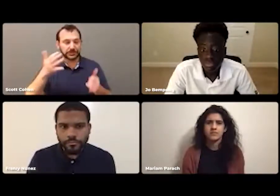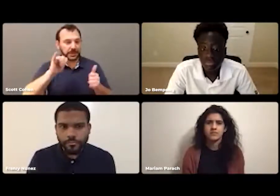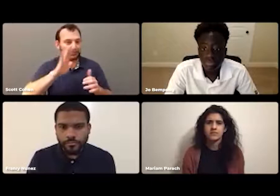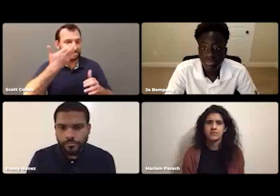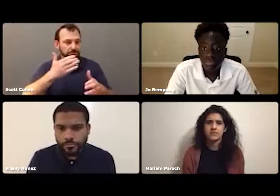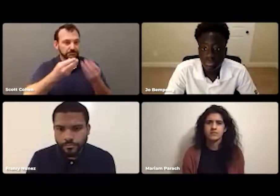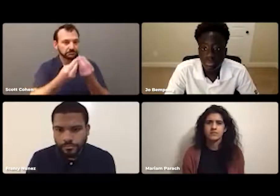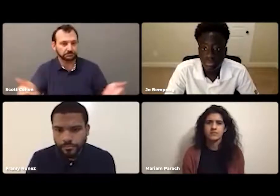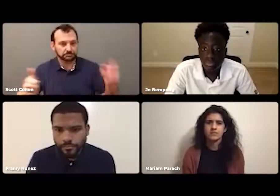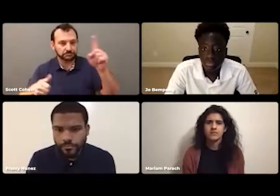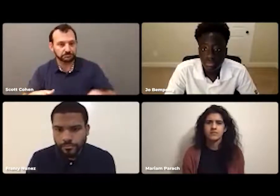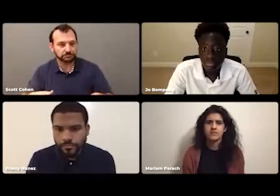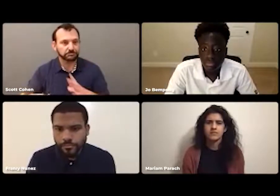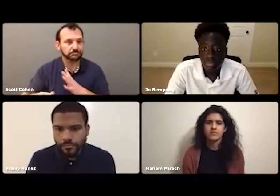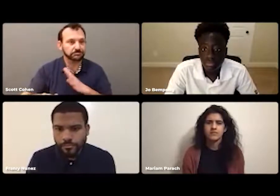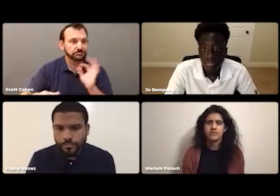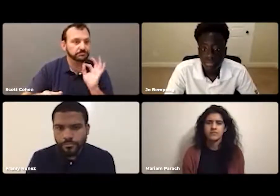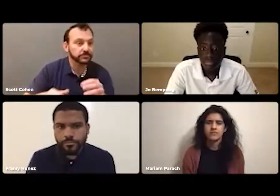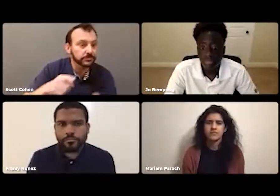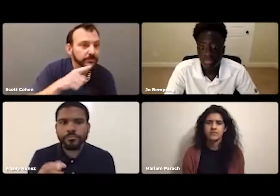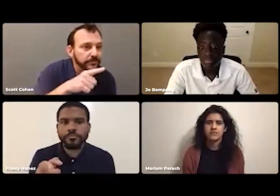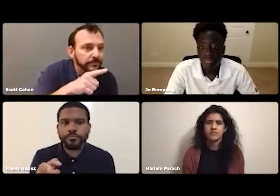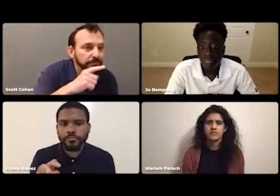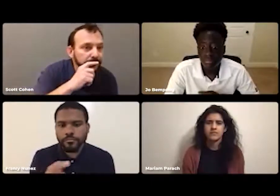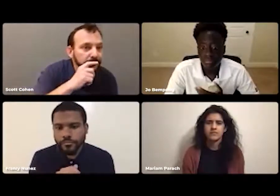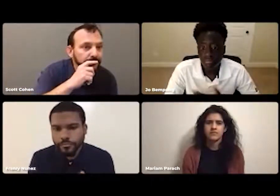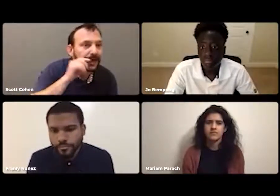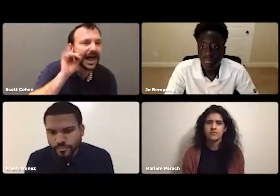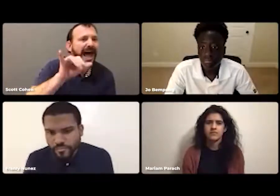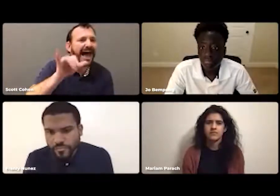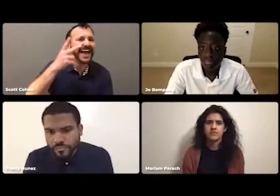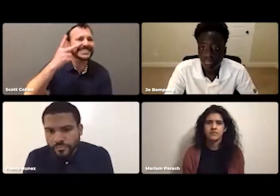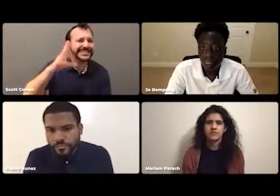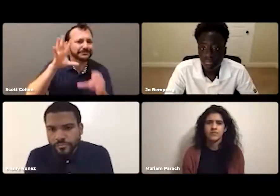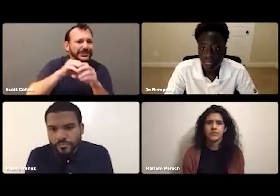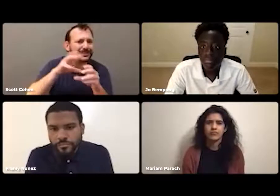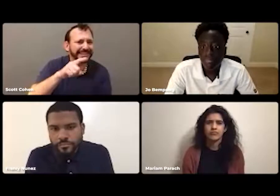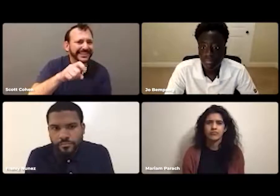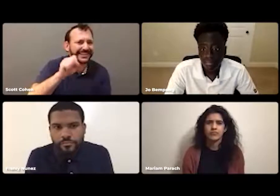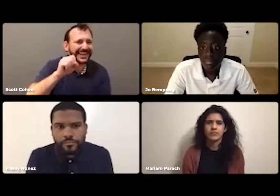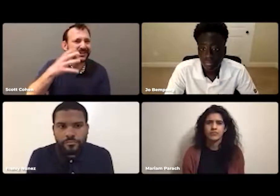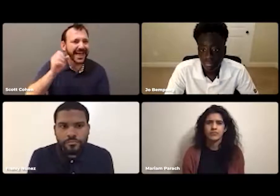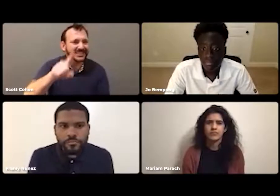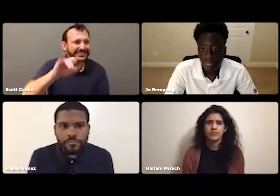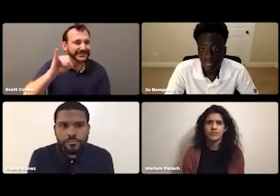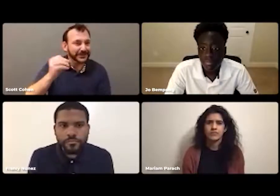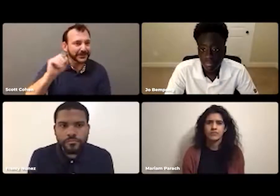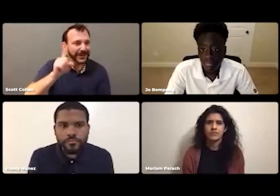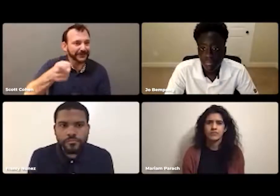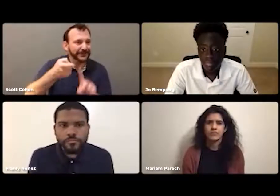"The tech issues have been resolved;" those are the comments I've seen.